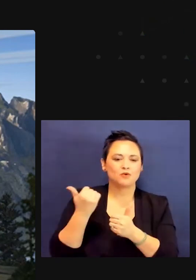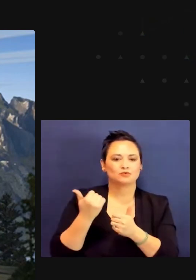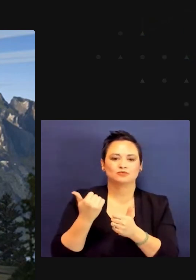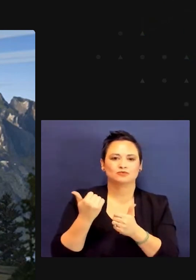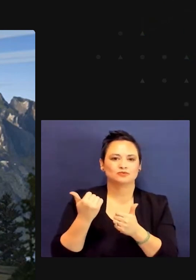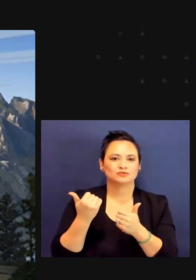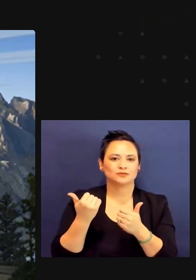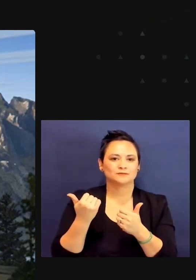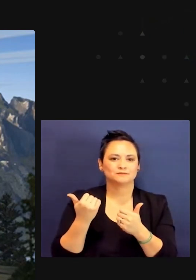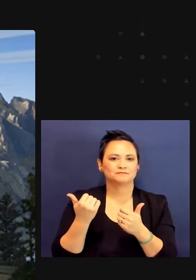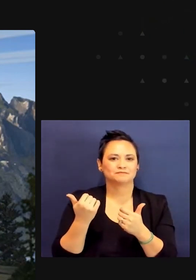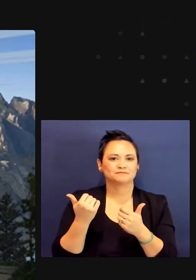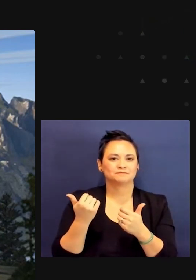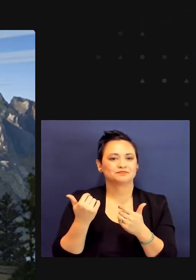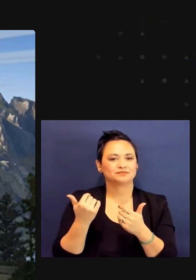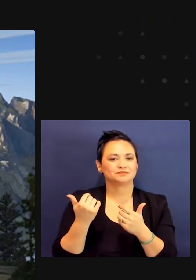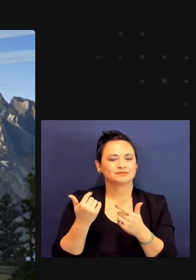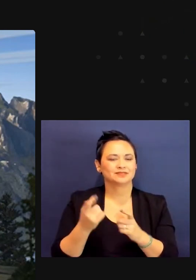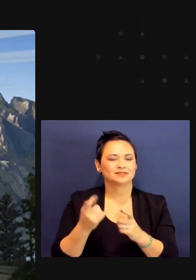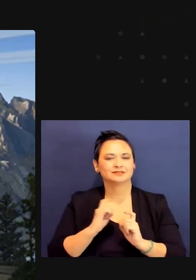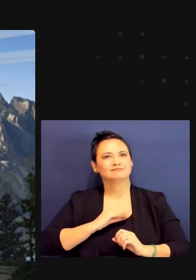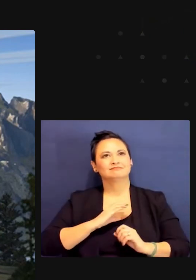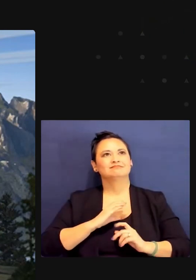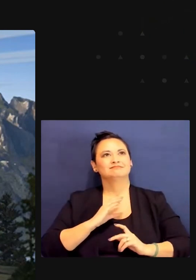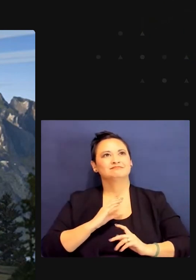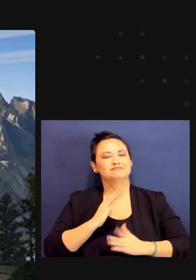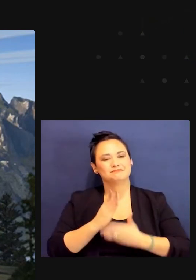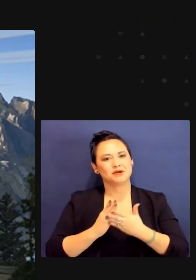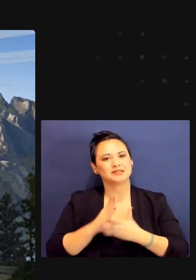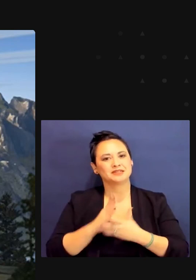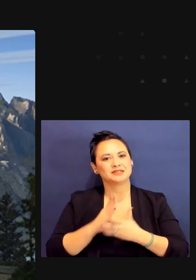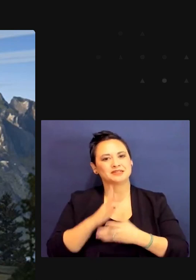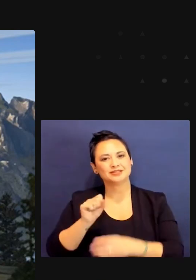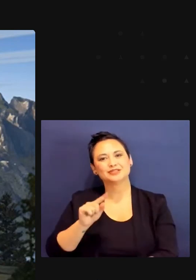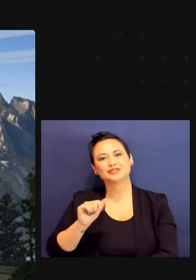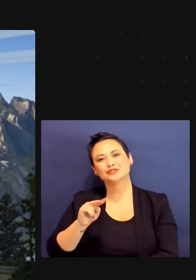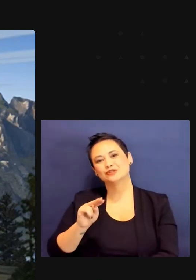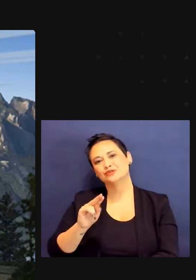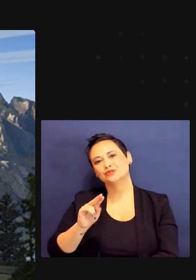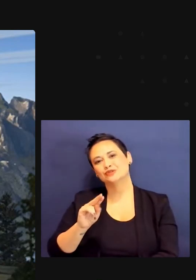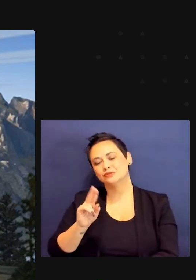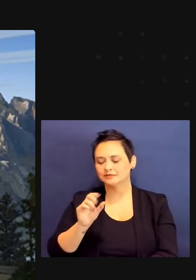is actually being able to empower a team to create great experiences.